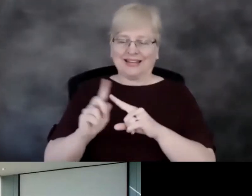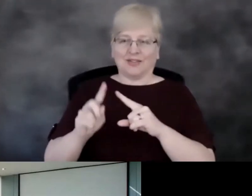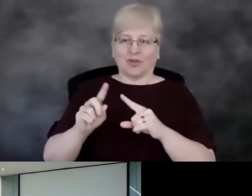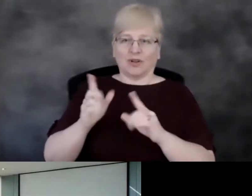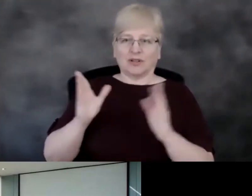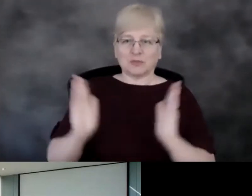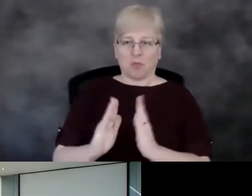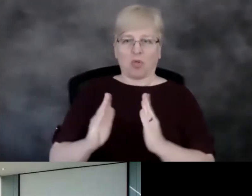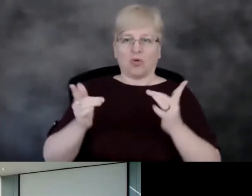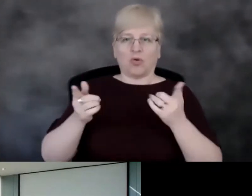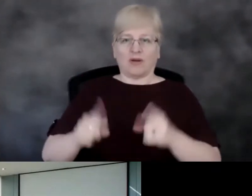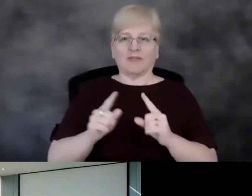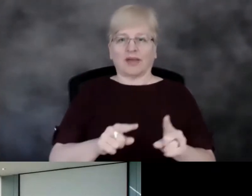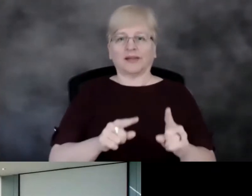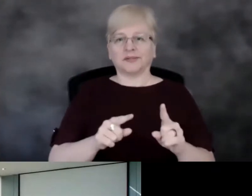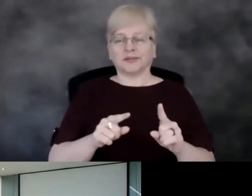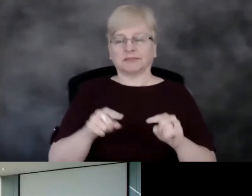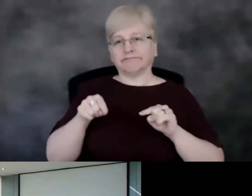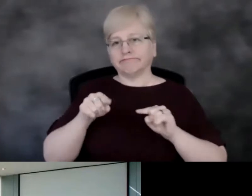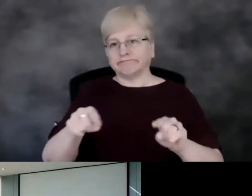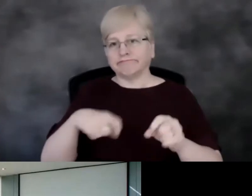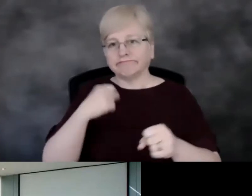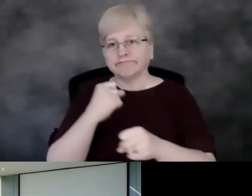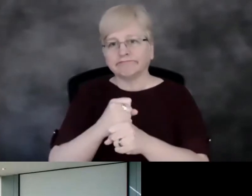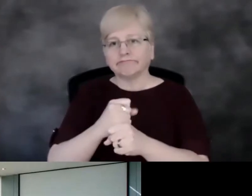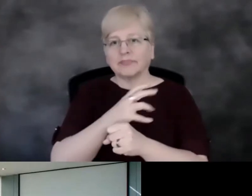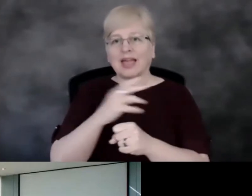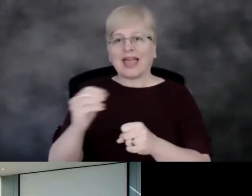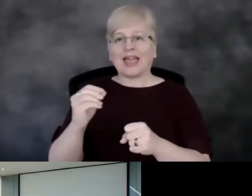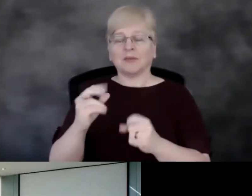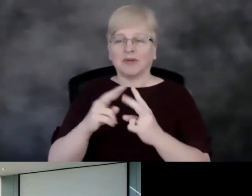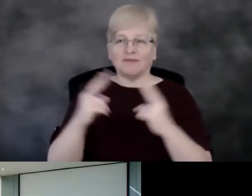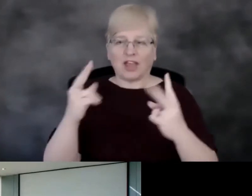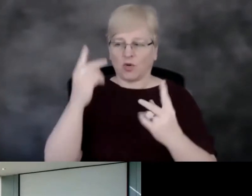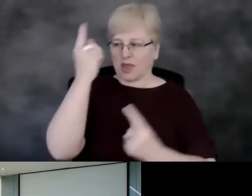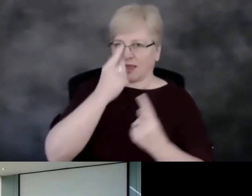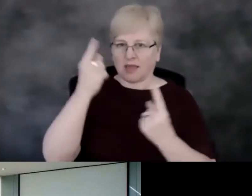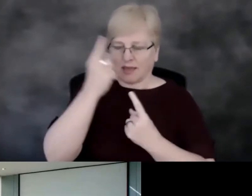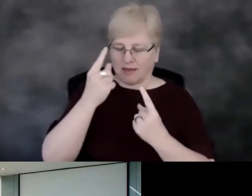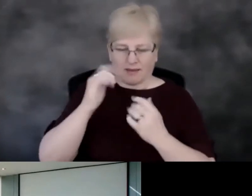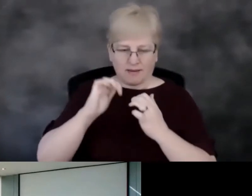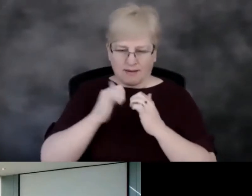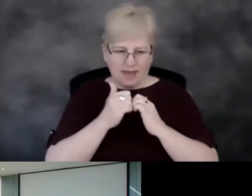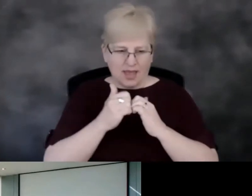in particularly have been very reflective 16:05:03 about how to do these well and do